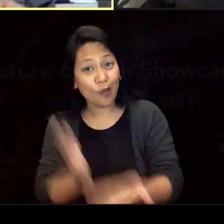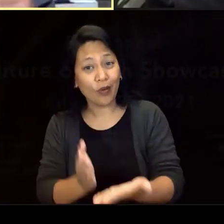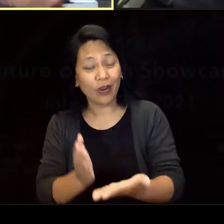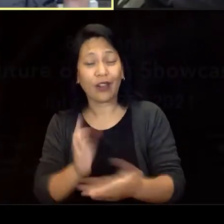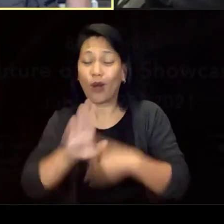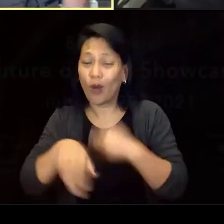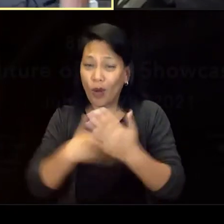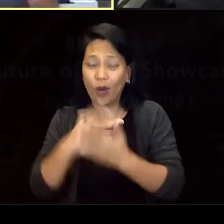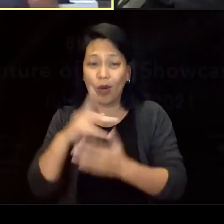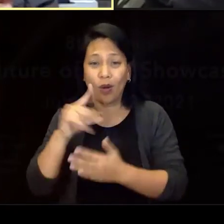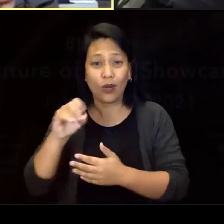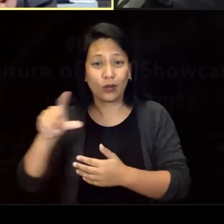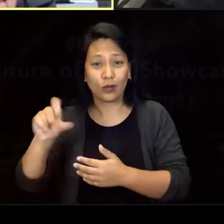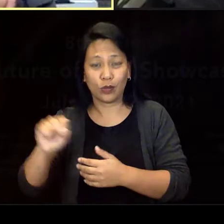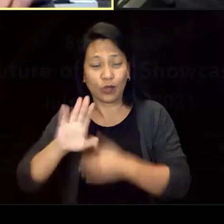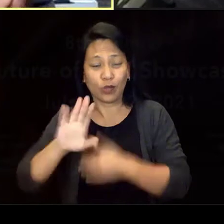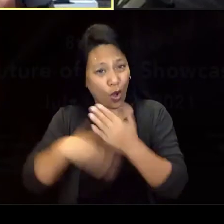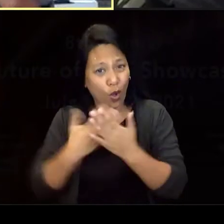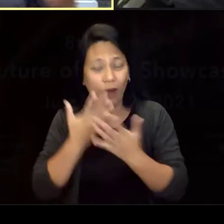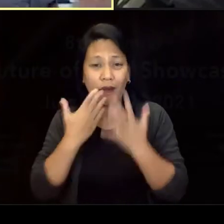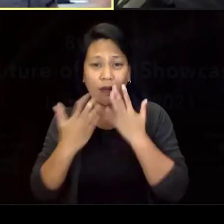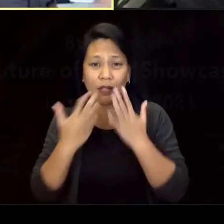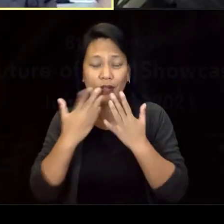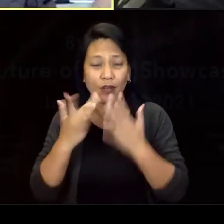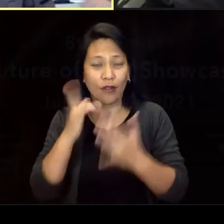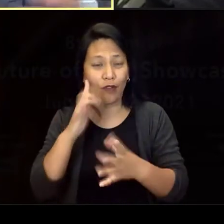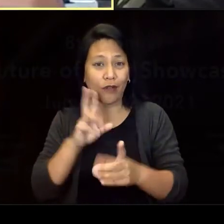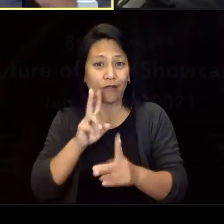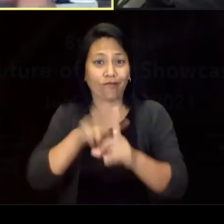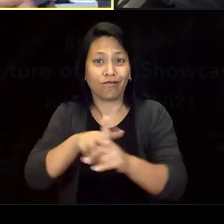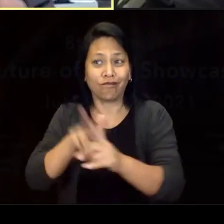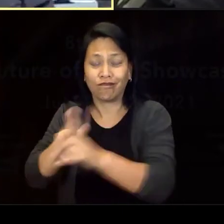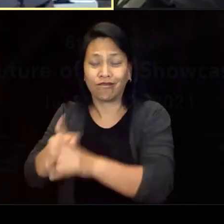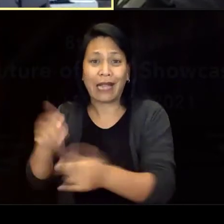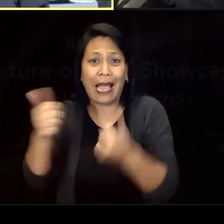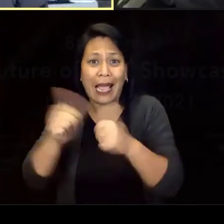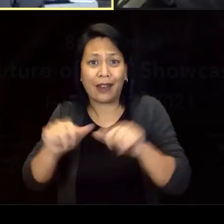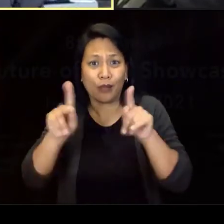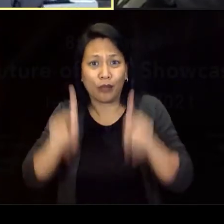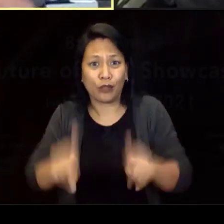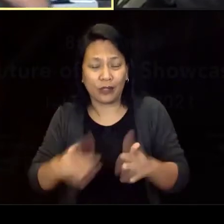colours, all of your tools to be able to work on whoever, especially if you don't know who you're going to be working on, bringing